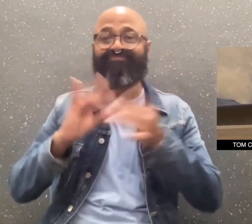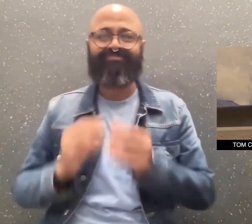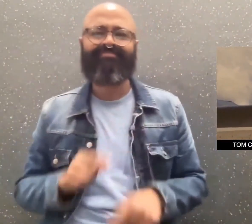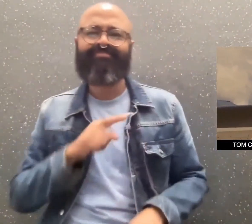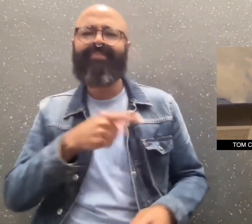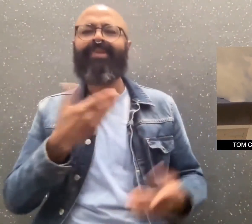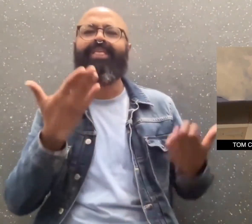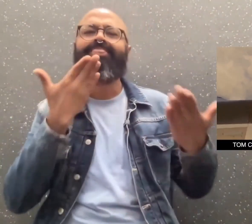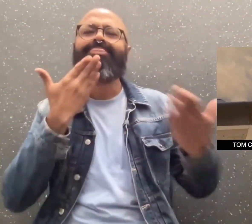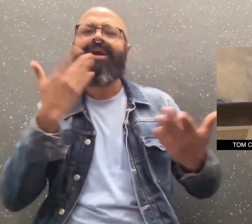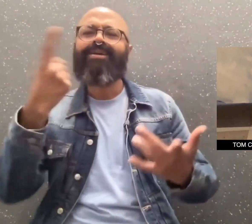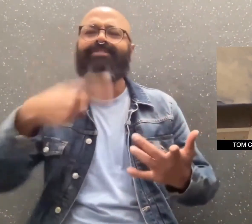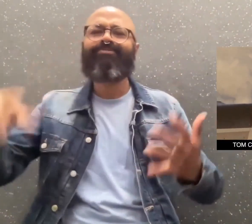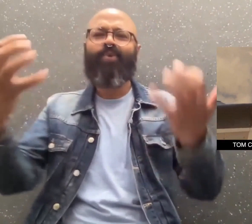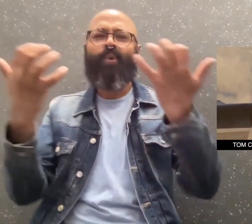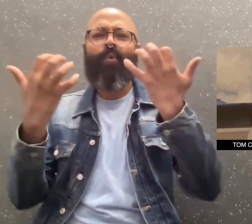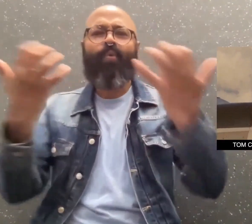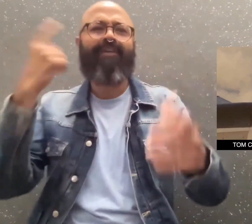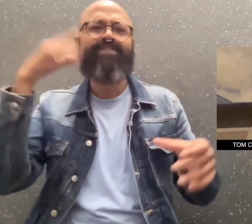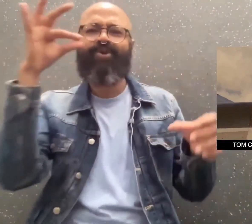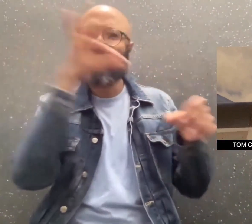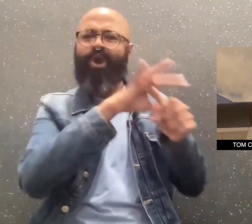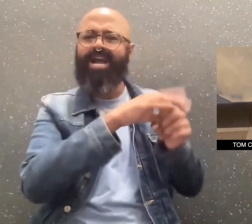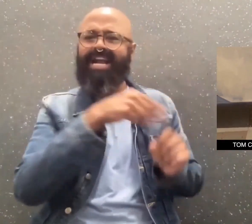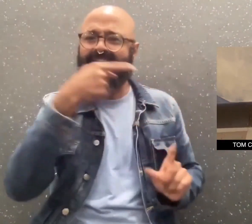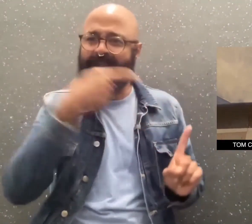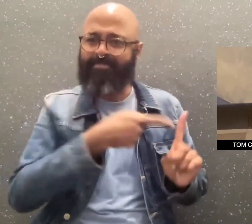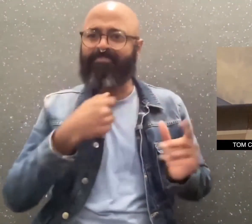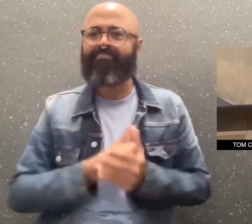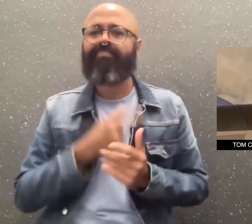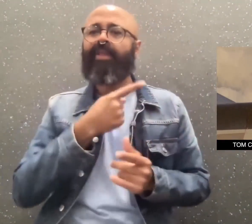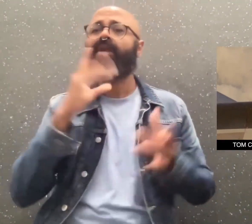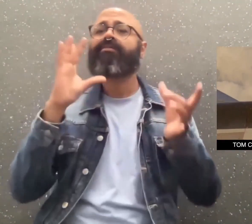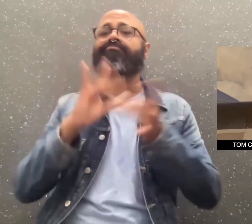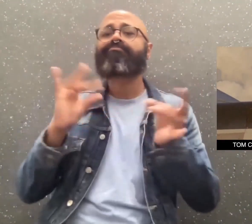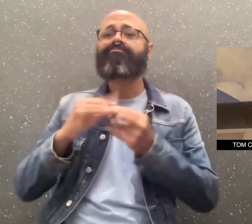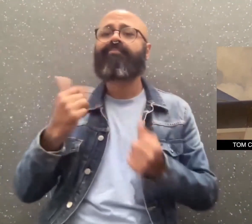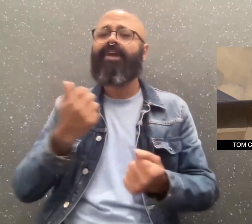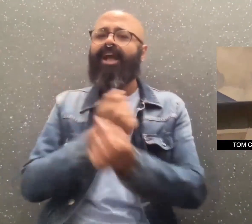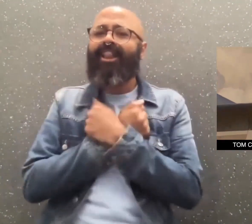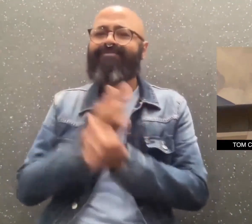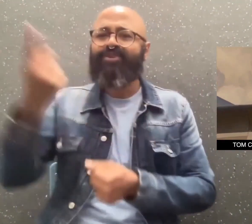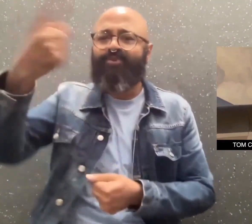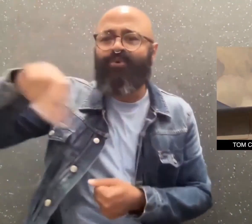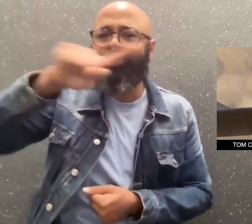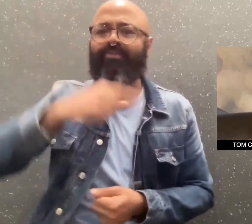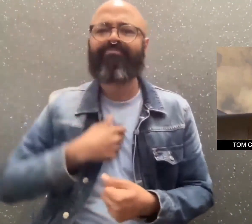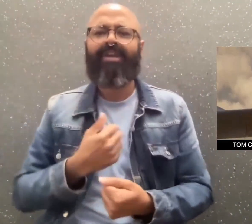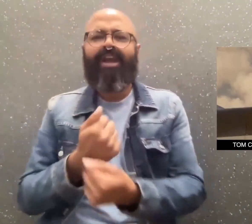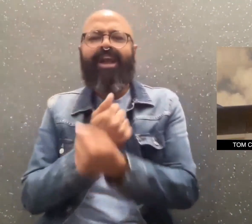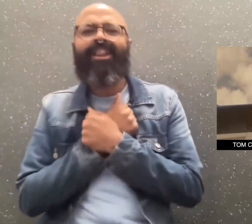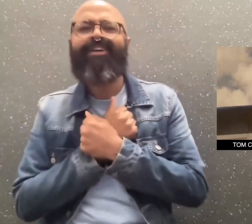flying a plane, Cruz thanked viewers for voting for him and said, I love you. I love entertaining you.